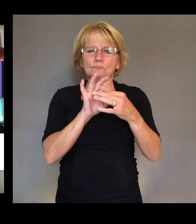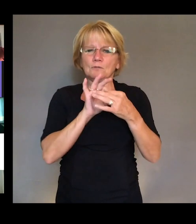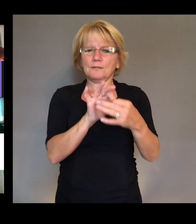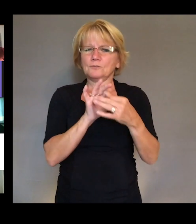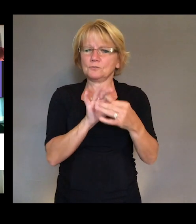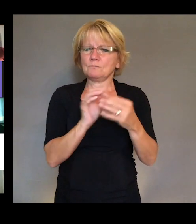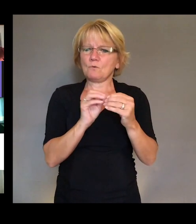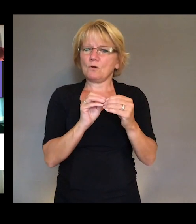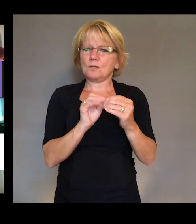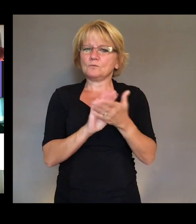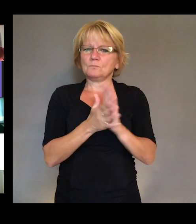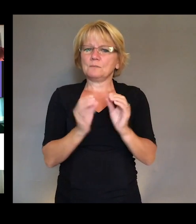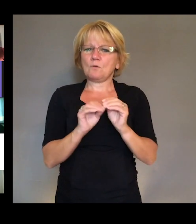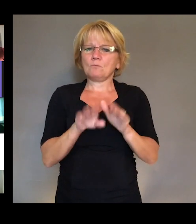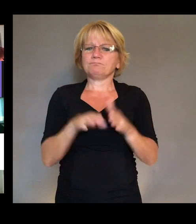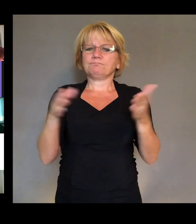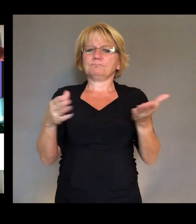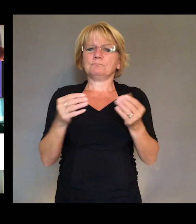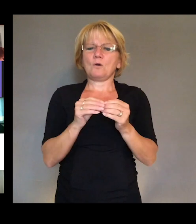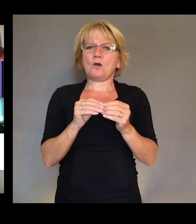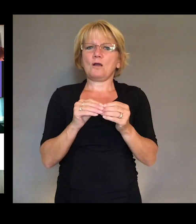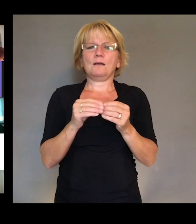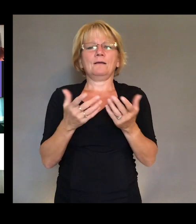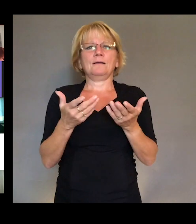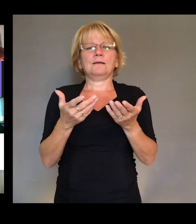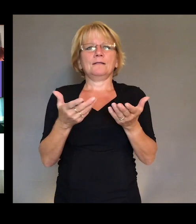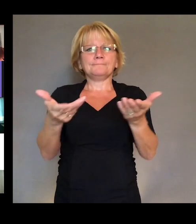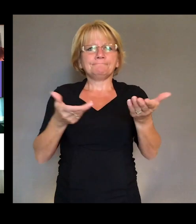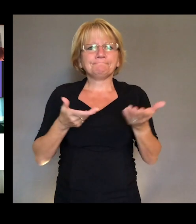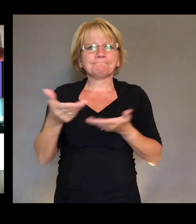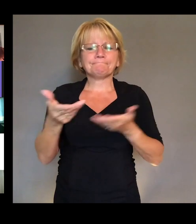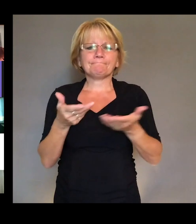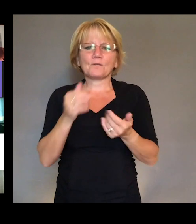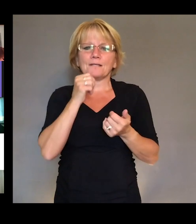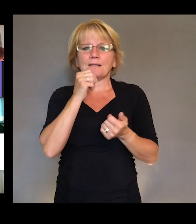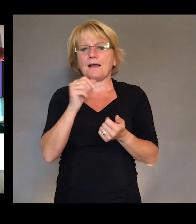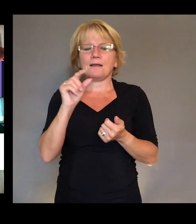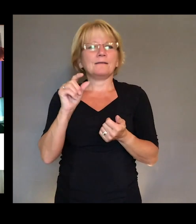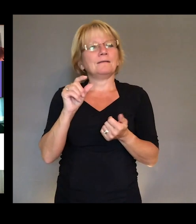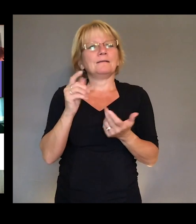by being a little more open and vulnerable and not really getting co-opted